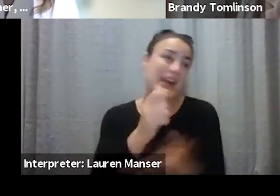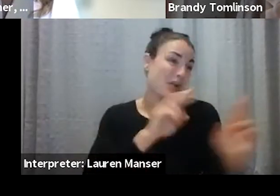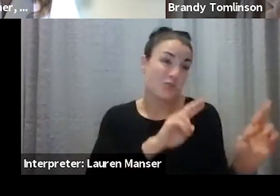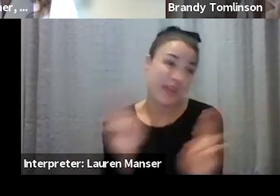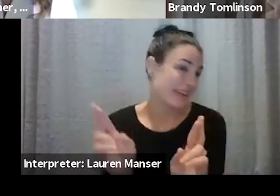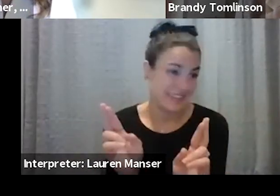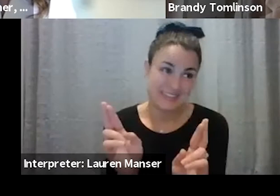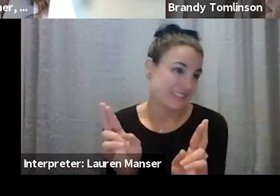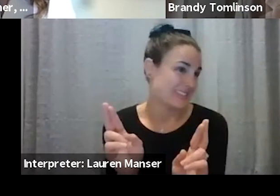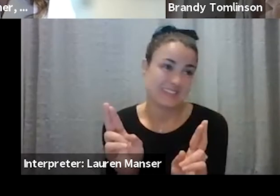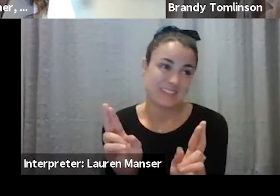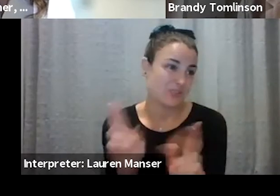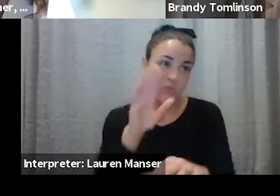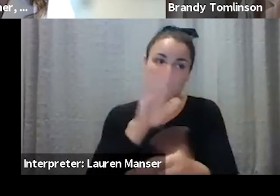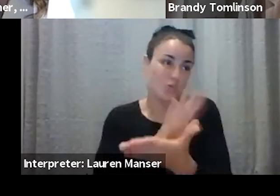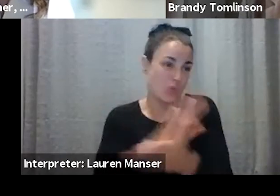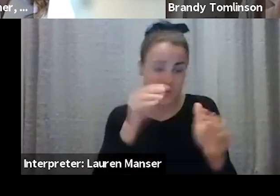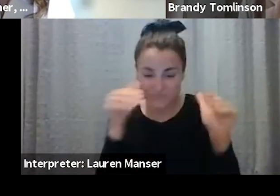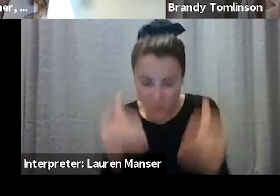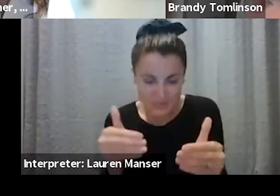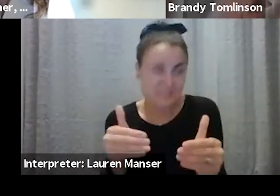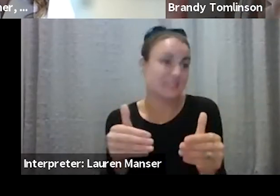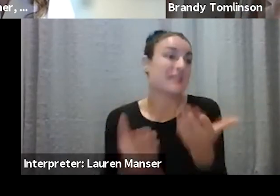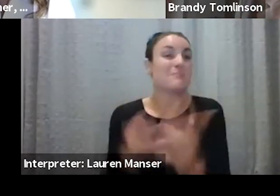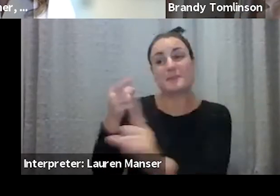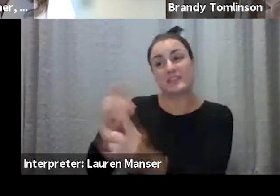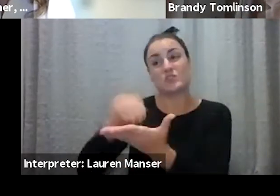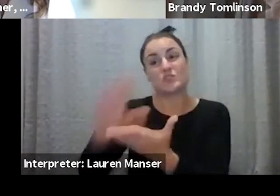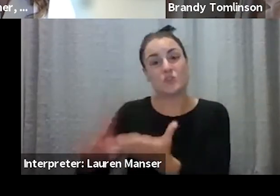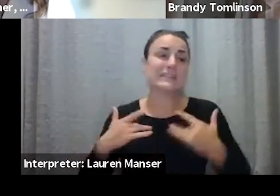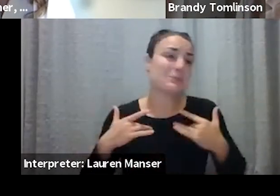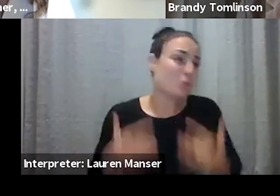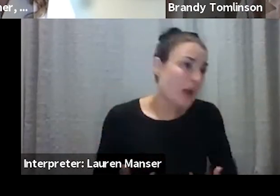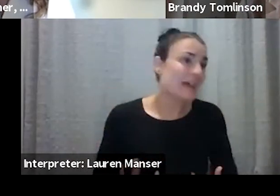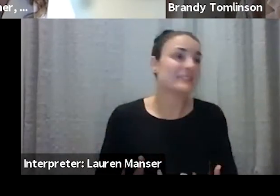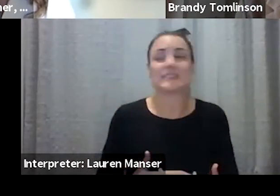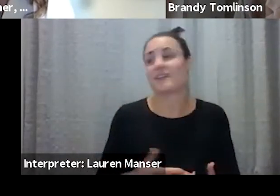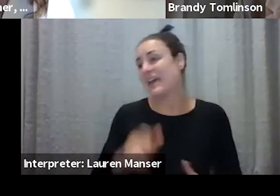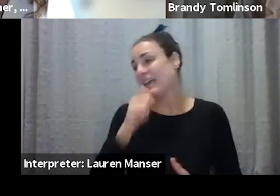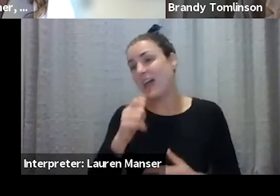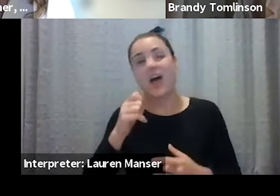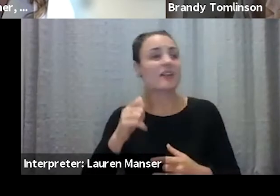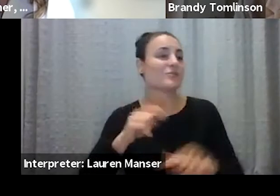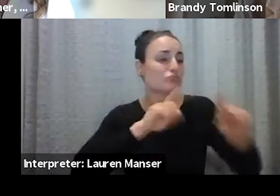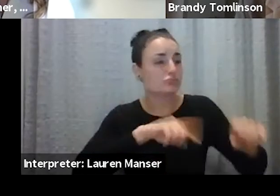it may be hard to get out of bed first thing in the morning, and you've missed your classes. if you wanna go out to the disability services,